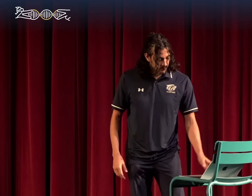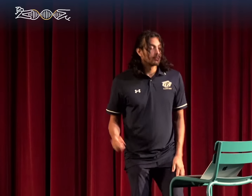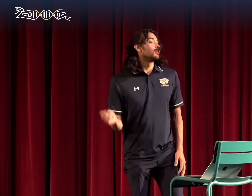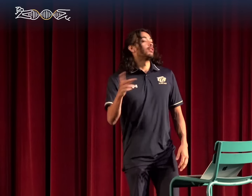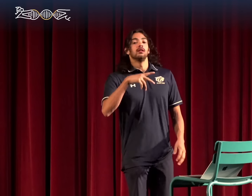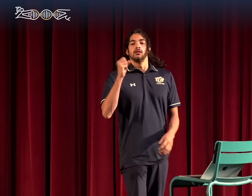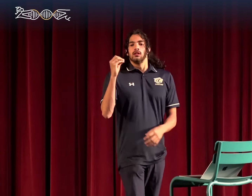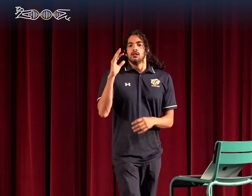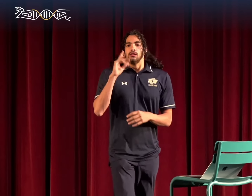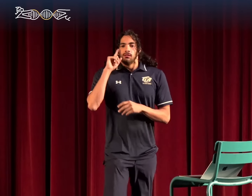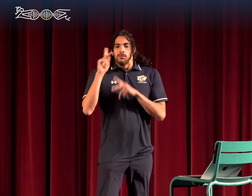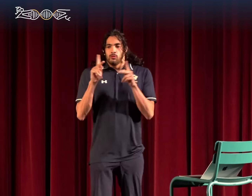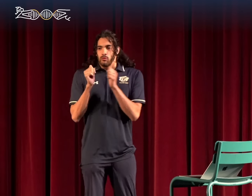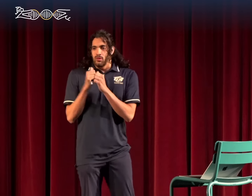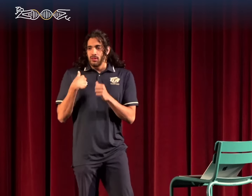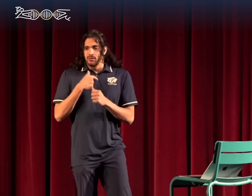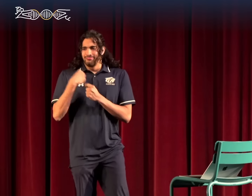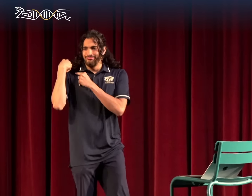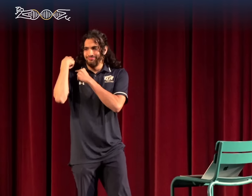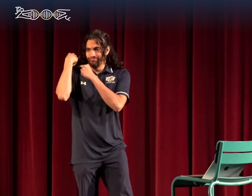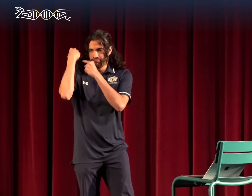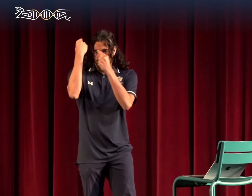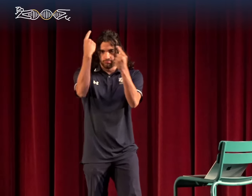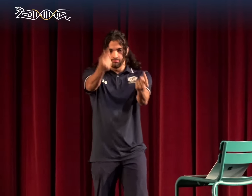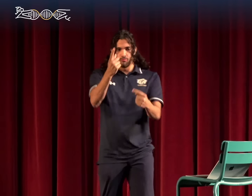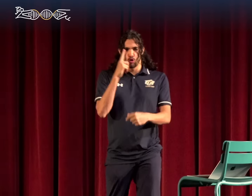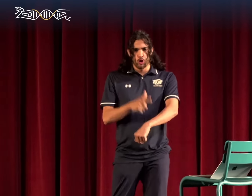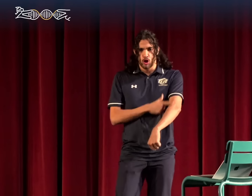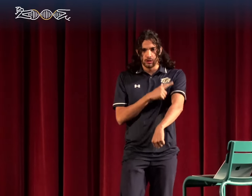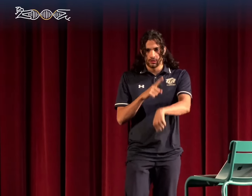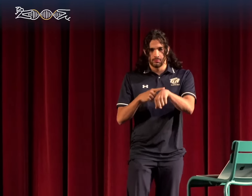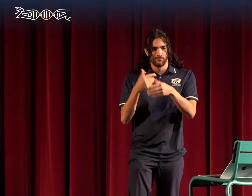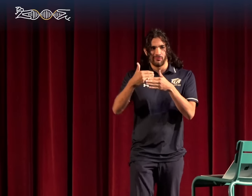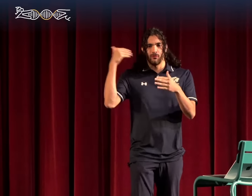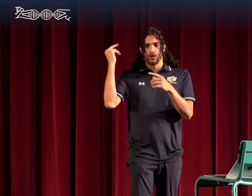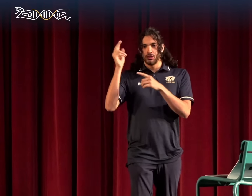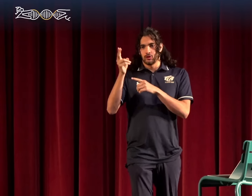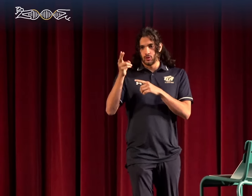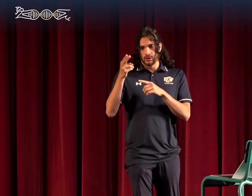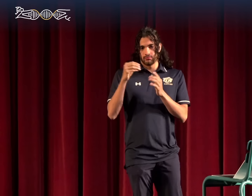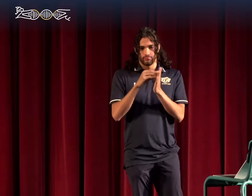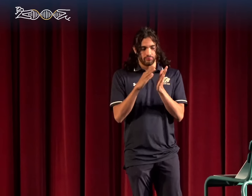Deaf people have existed from time throughout history we existed.